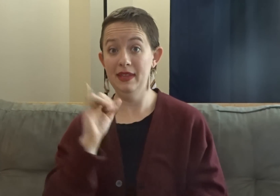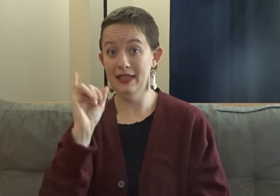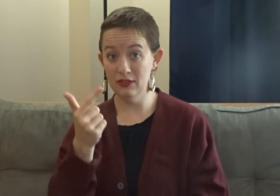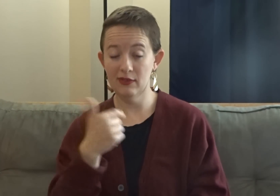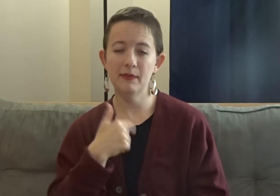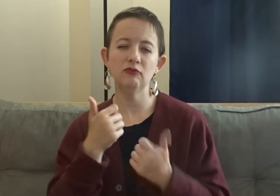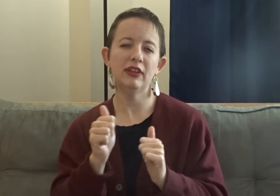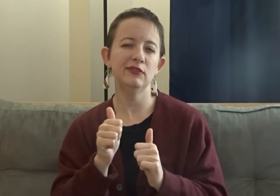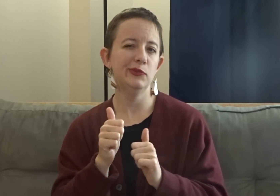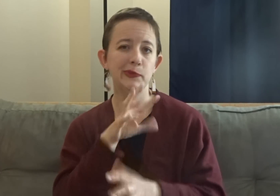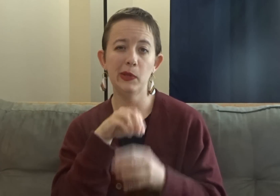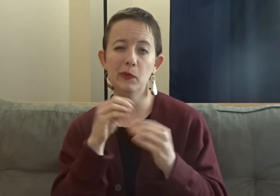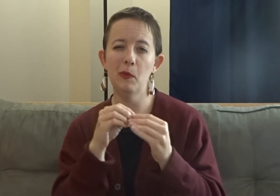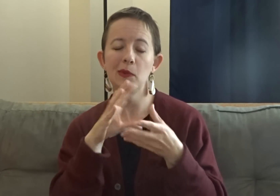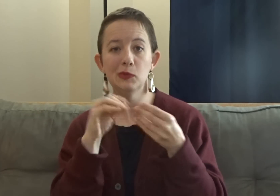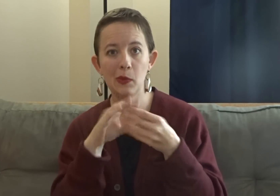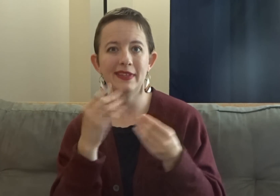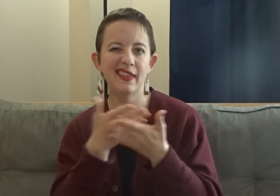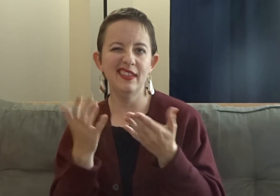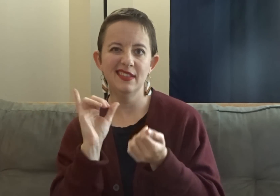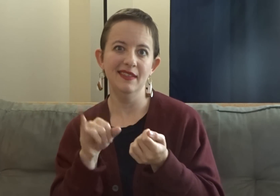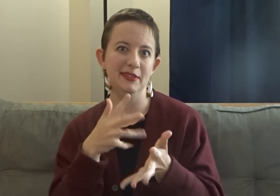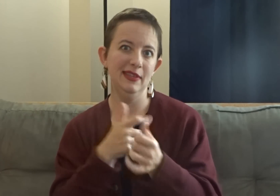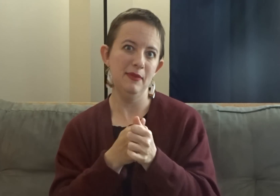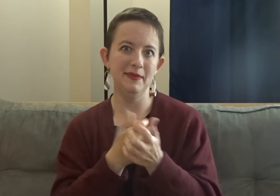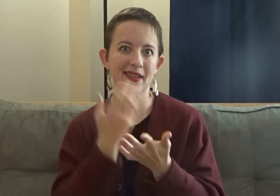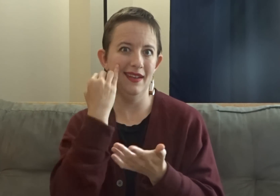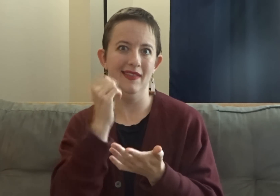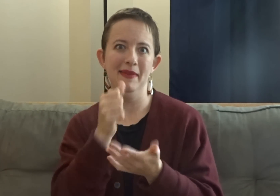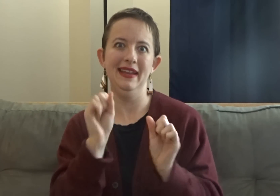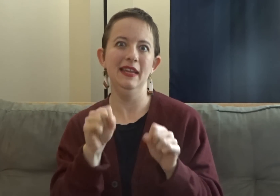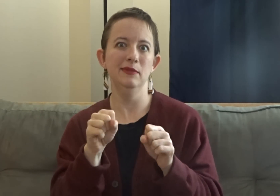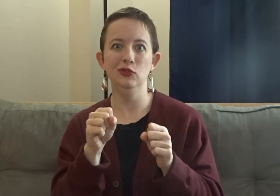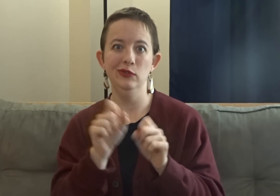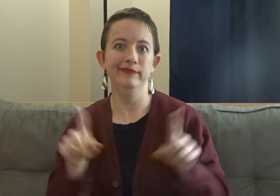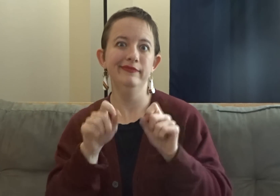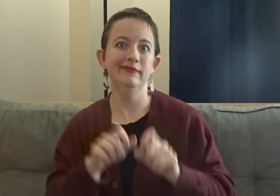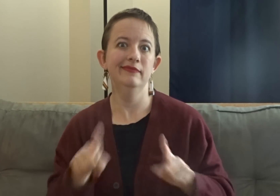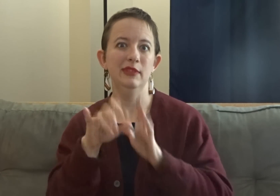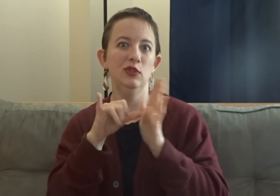Yeah, follow me on Instagram. I'm gonna try to do more stories and things on there to kind of update people if possible.